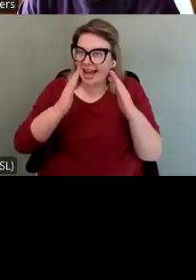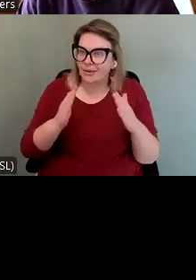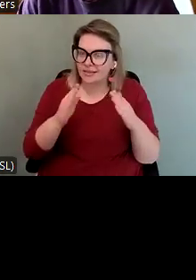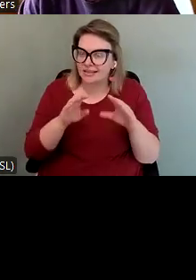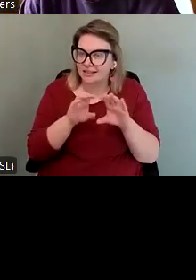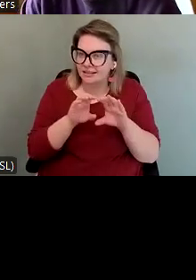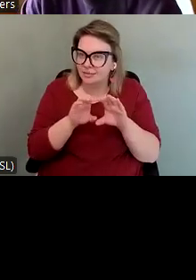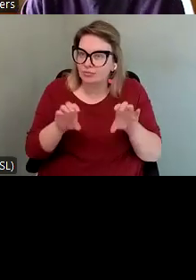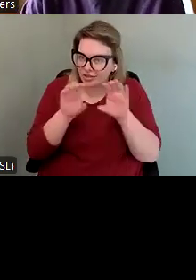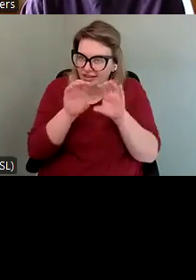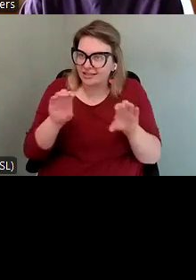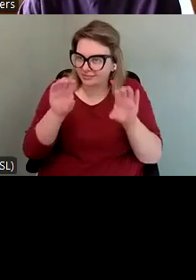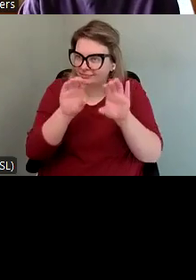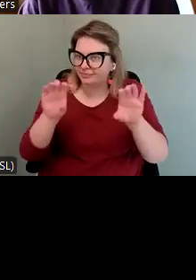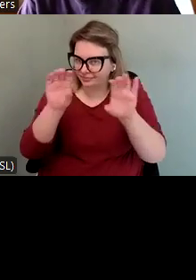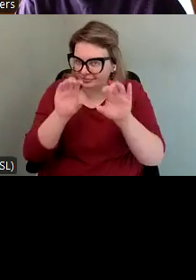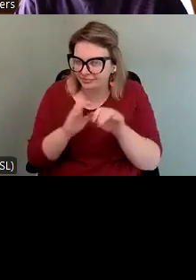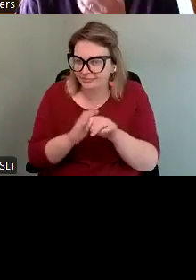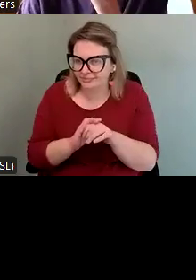It's about building, setting things up.